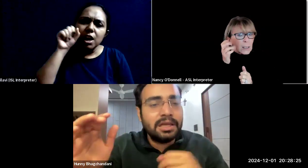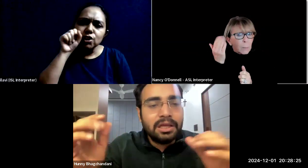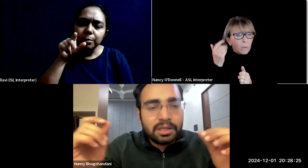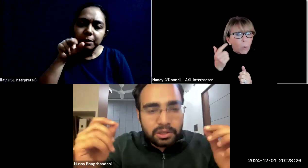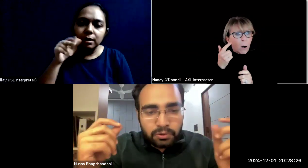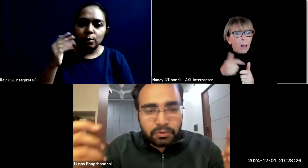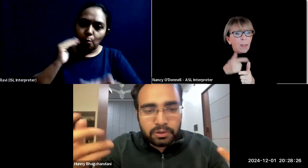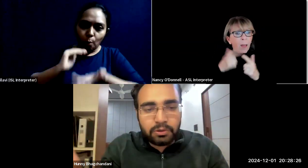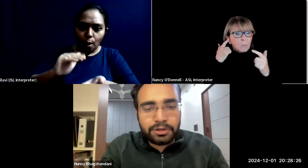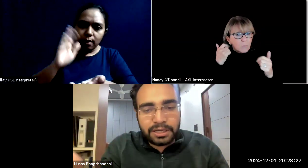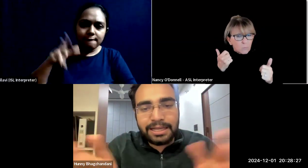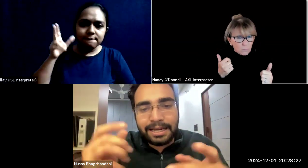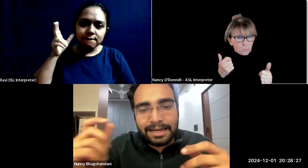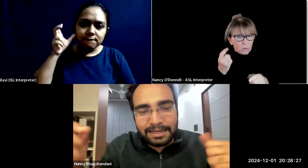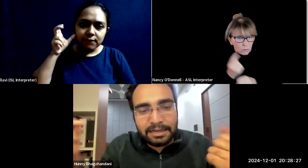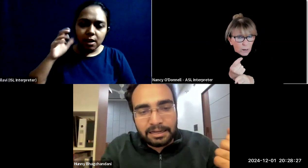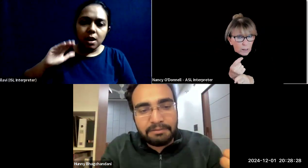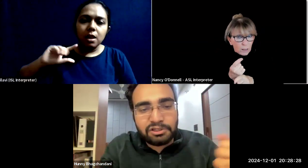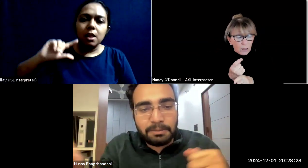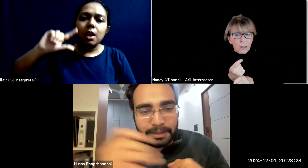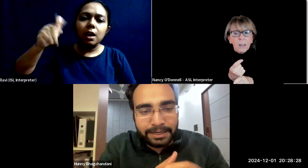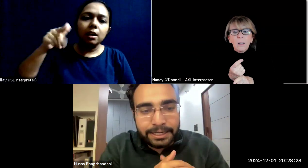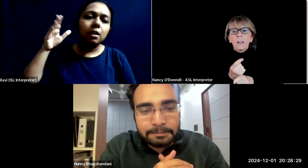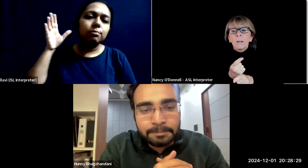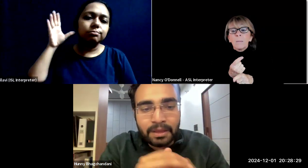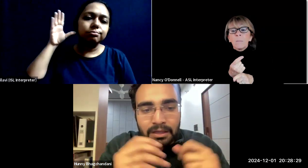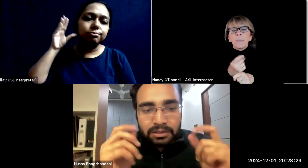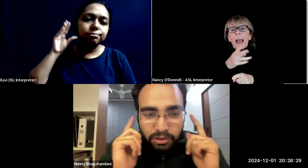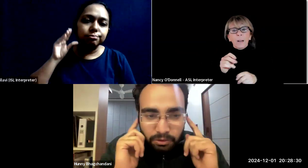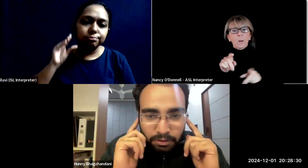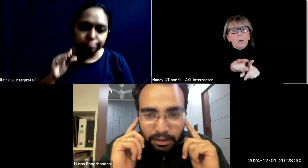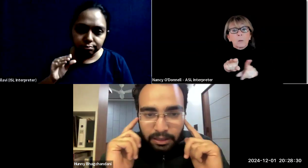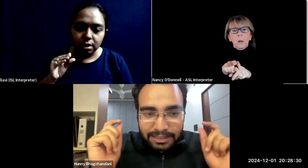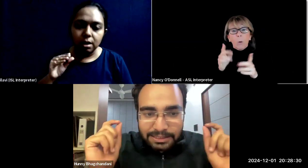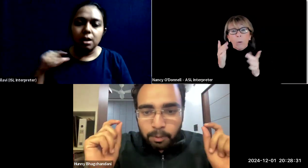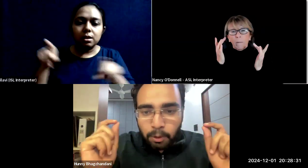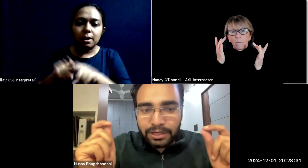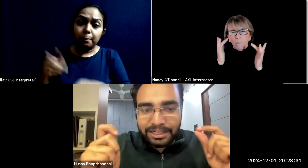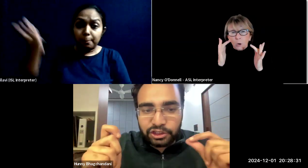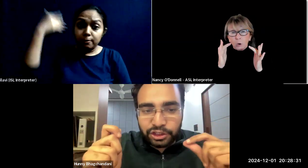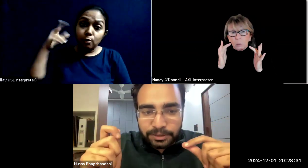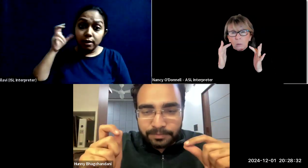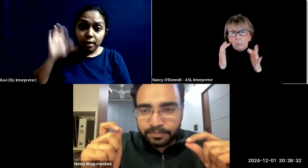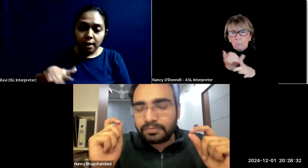you got hearing aid and then visual impaired, right? So this bone conduction